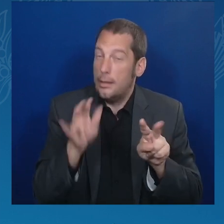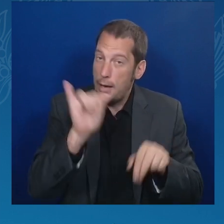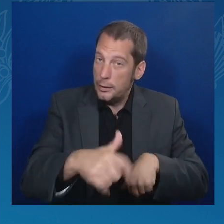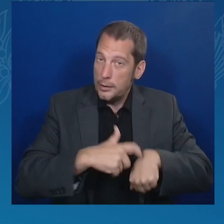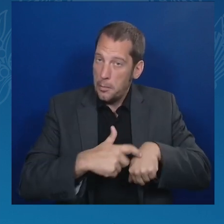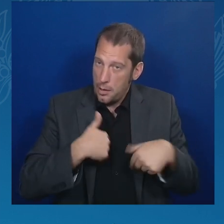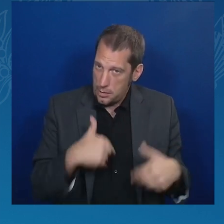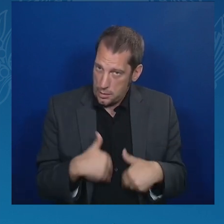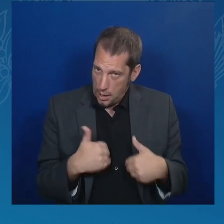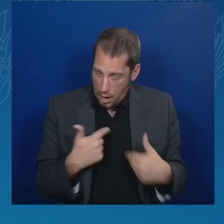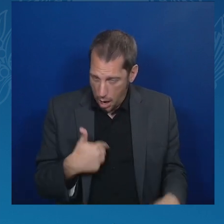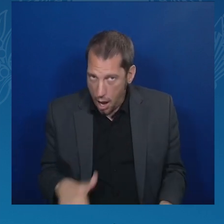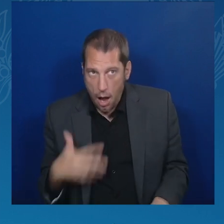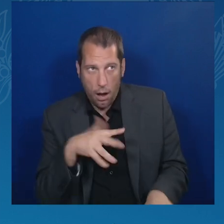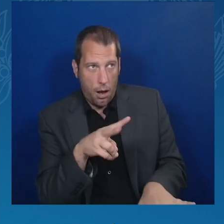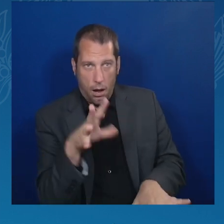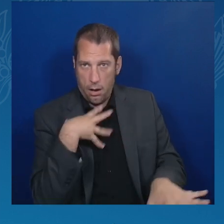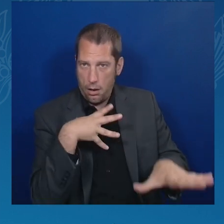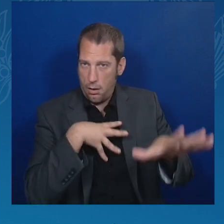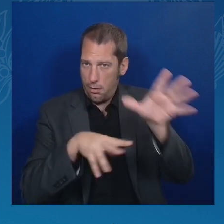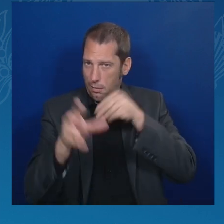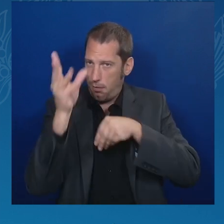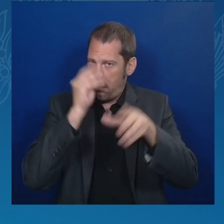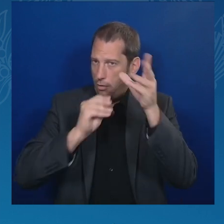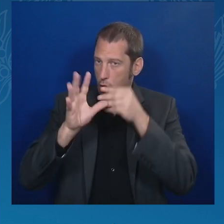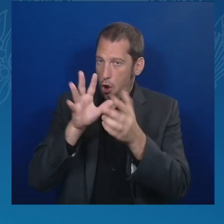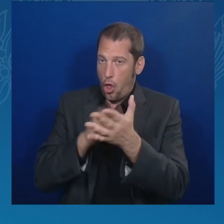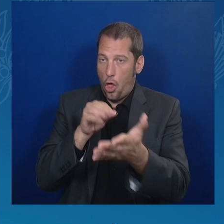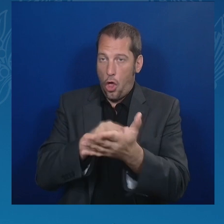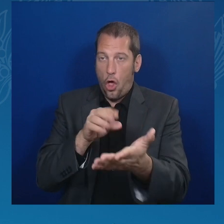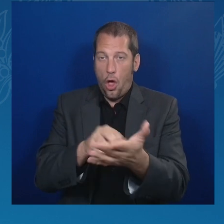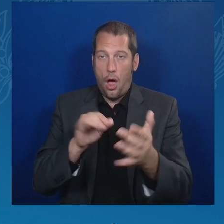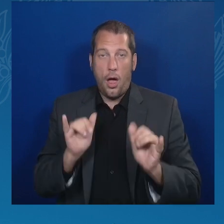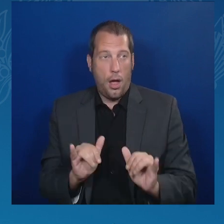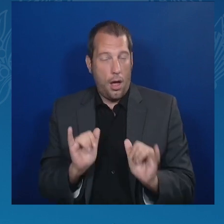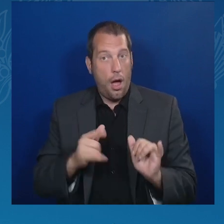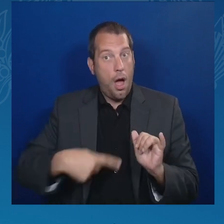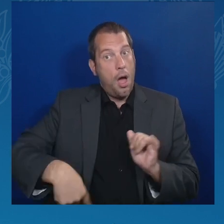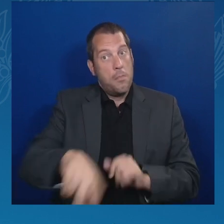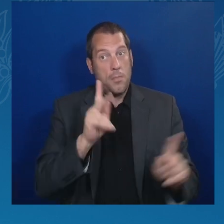when we use our collective voice, when we stand in solidarity,